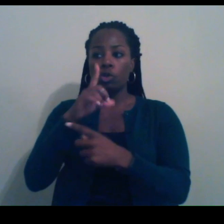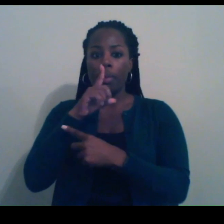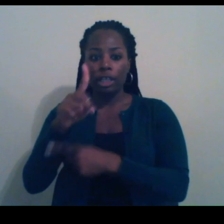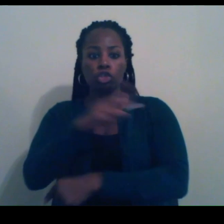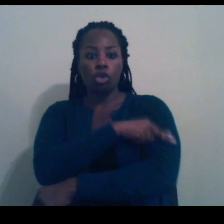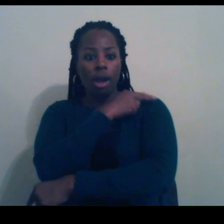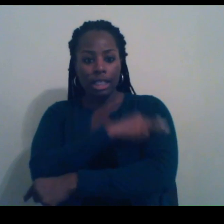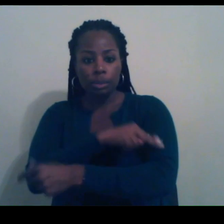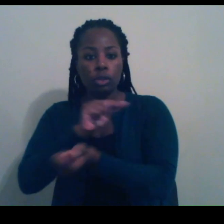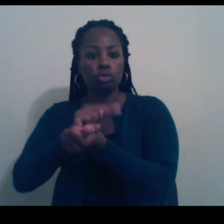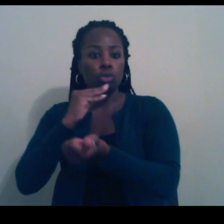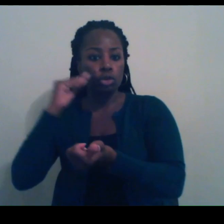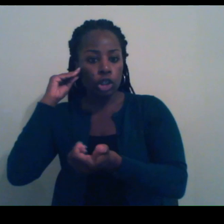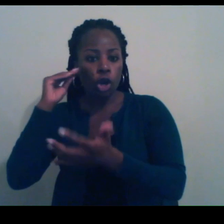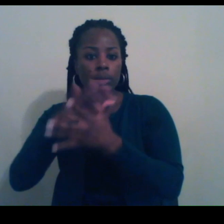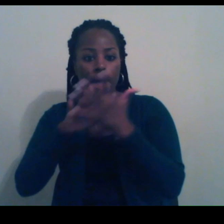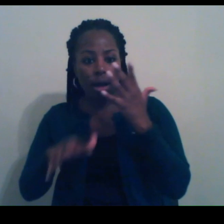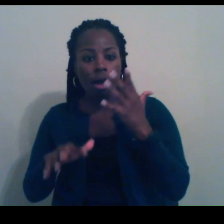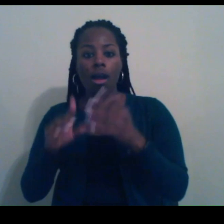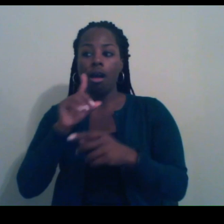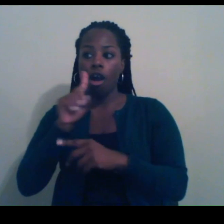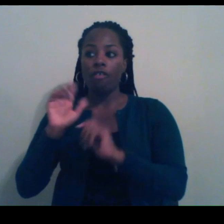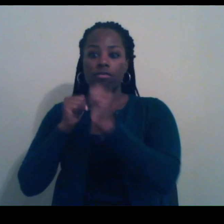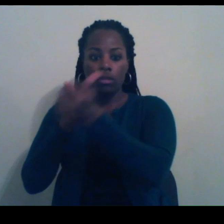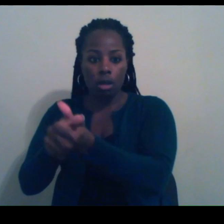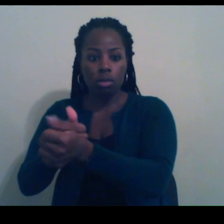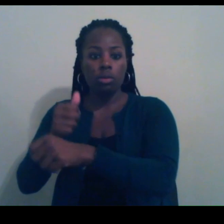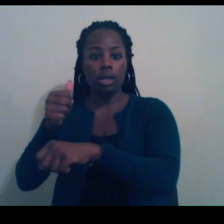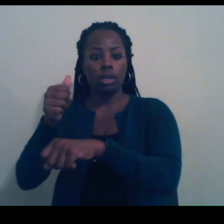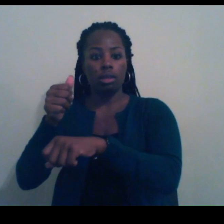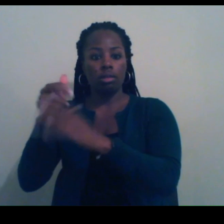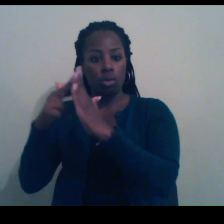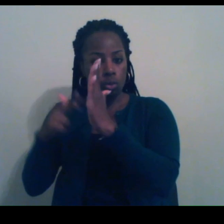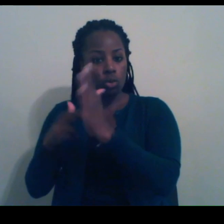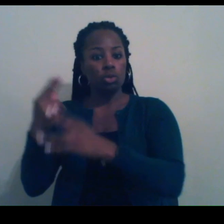guidelines and we will work with the CDC to determine whether we need to update